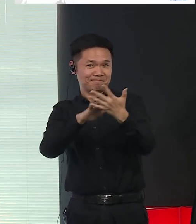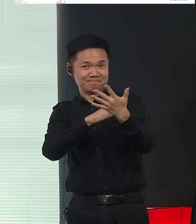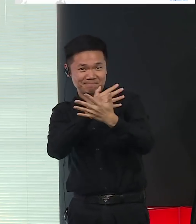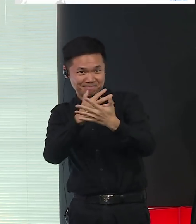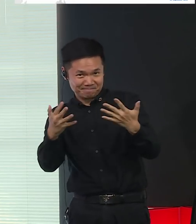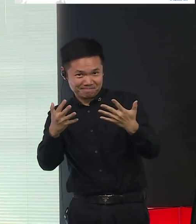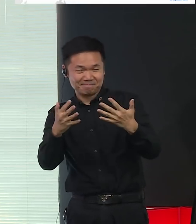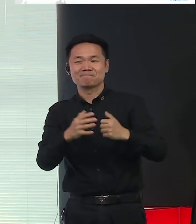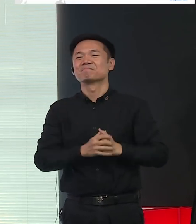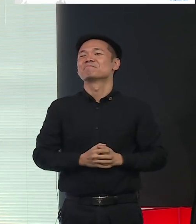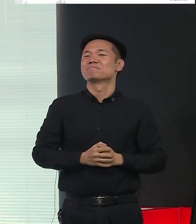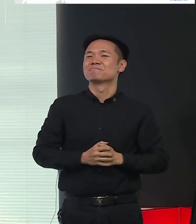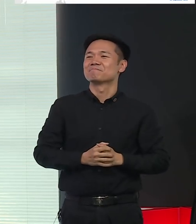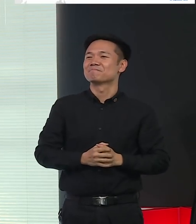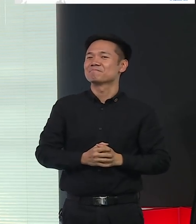I am Kazuhiro Yoshikura of Nippon Foundation.